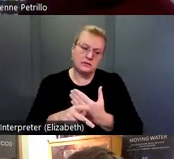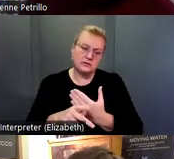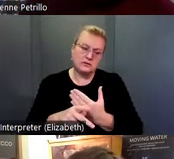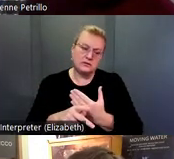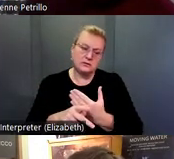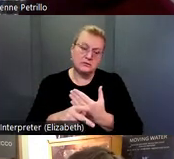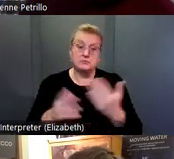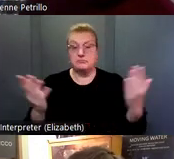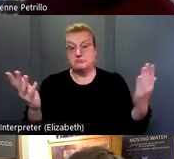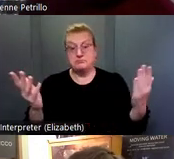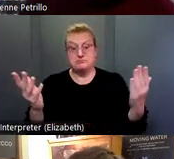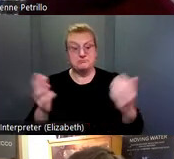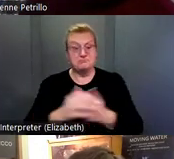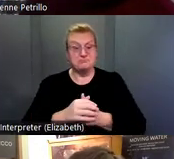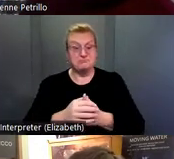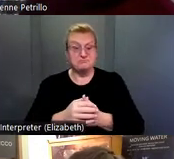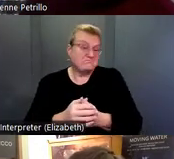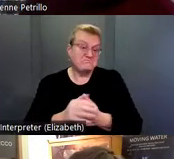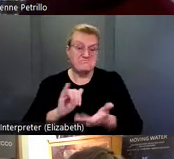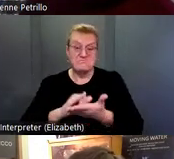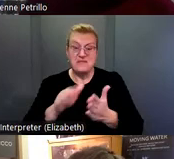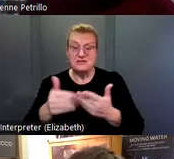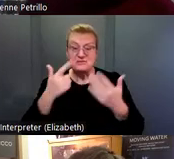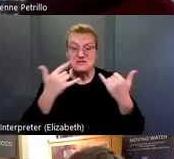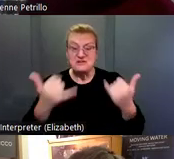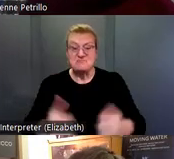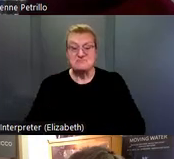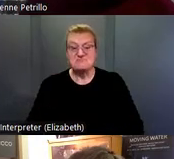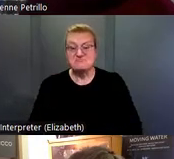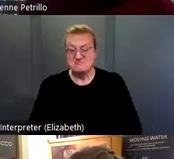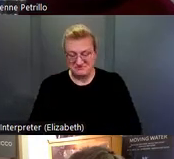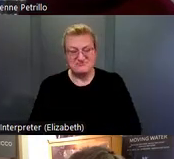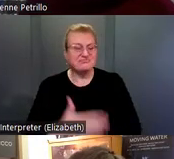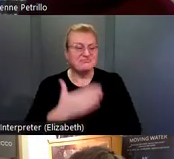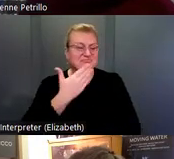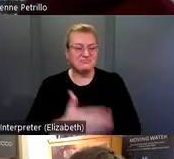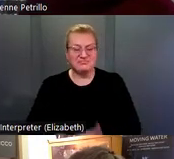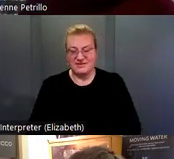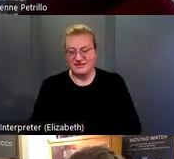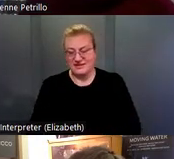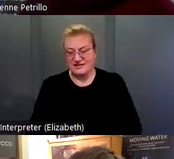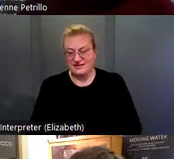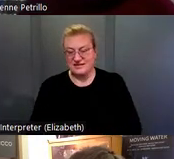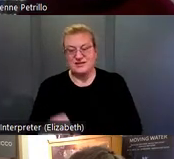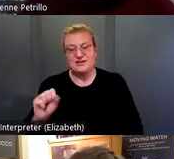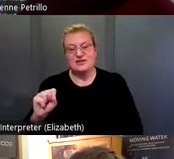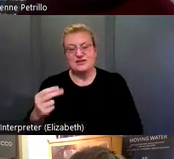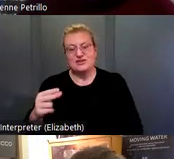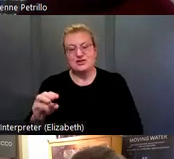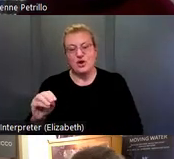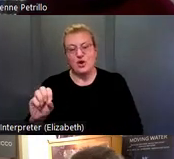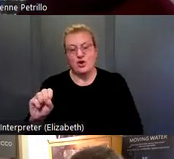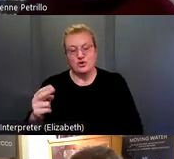I think that's probably enough for the moment. Great, thank you. And Shoshana, you want to bring it home,